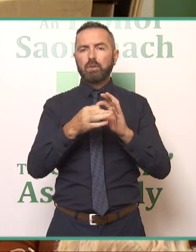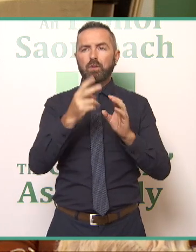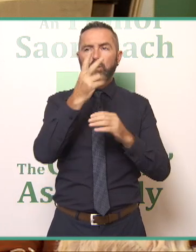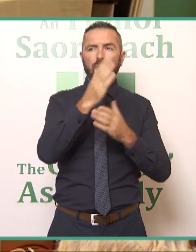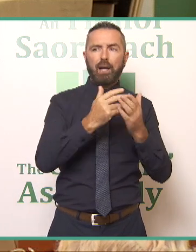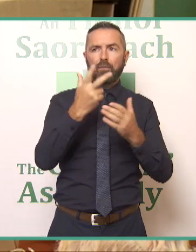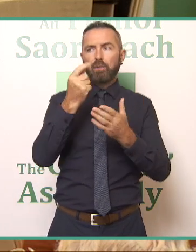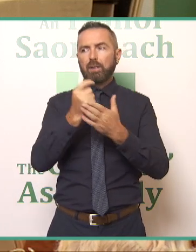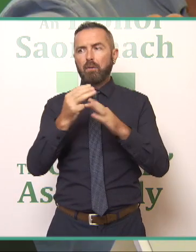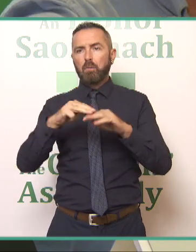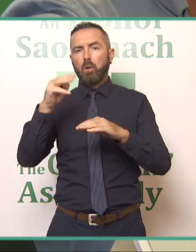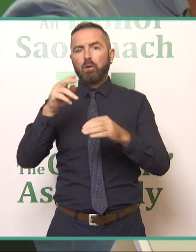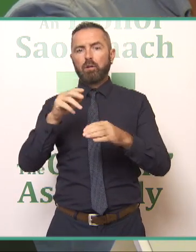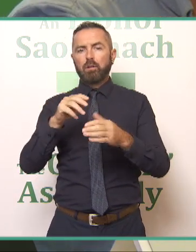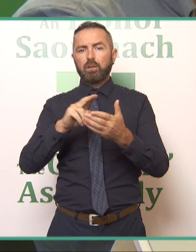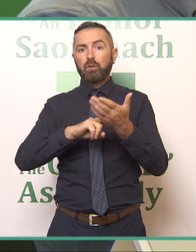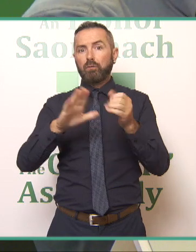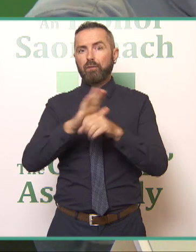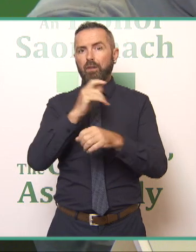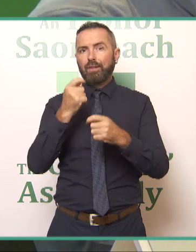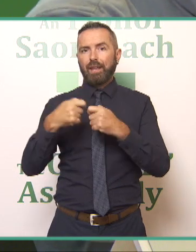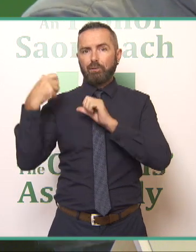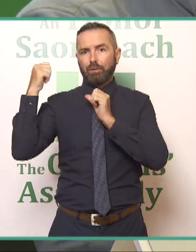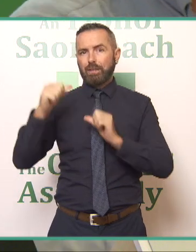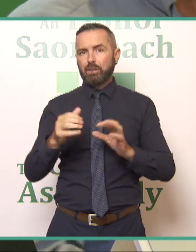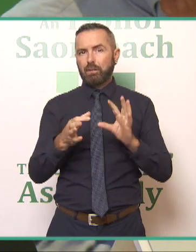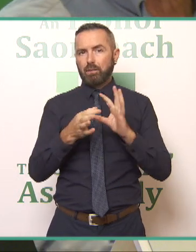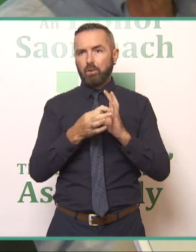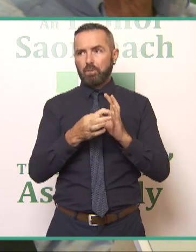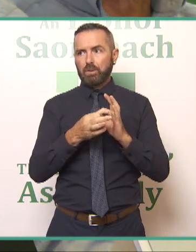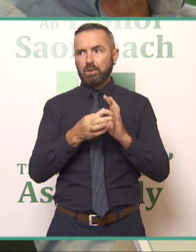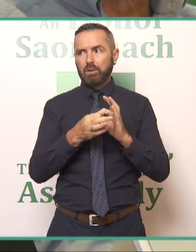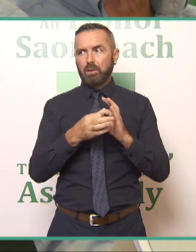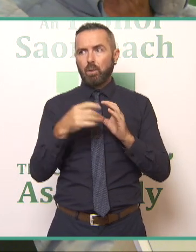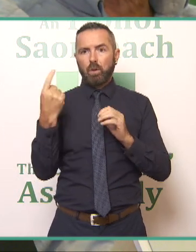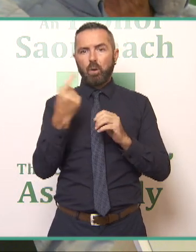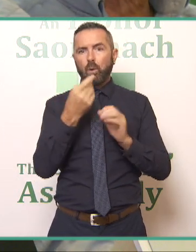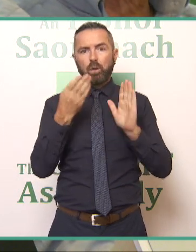terms of climate and carbon than traditional homes. It's an open goal for Ireland. We only build about 20% of our